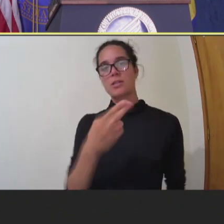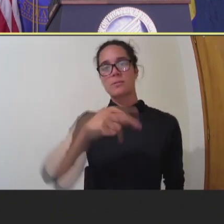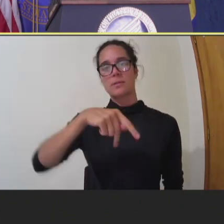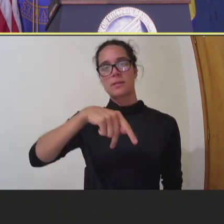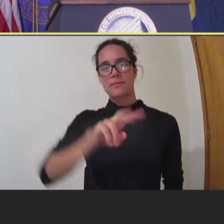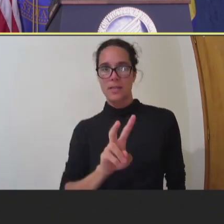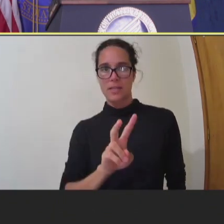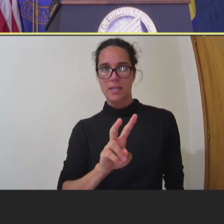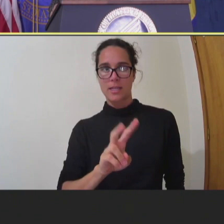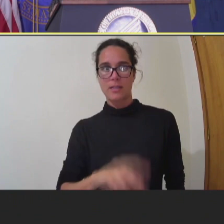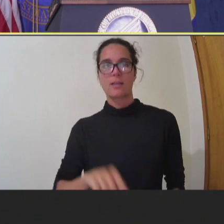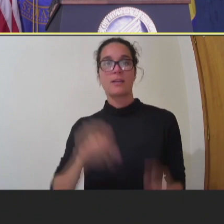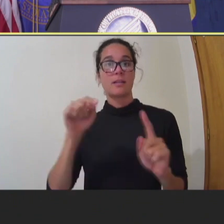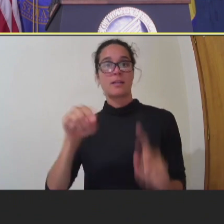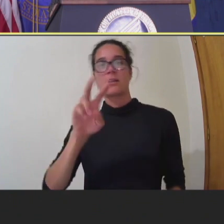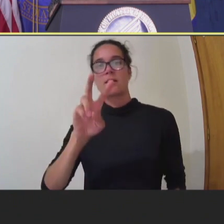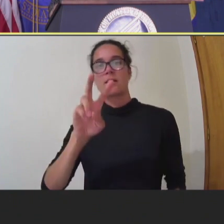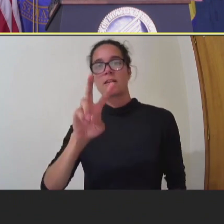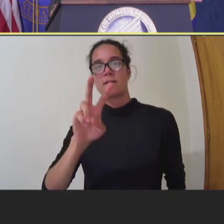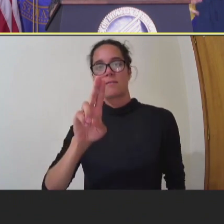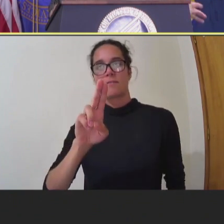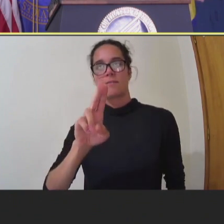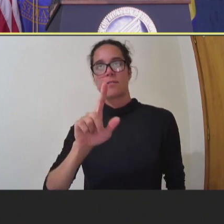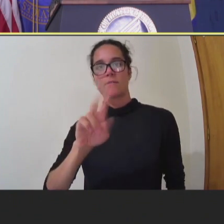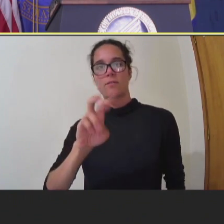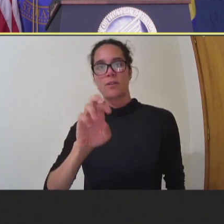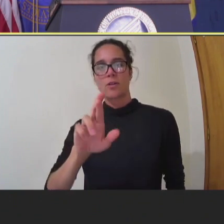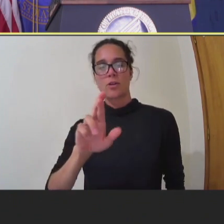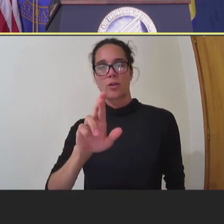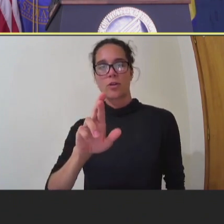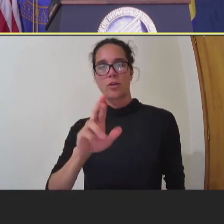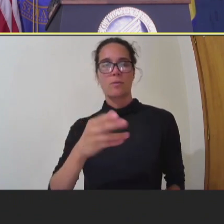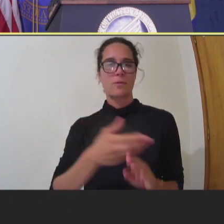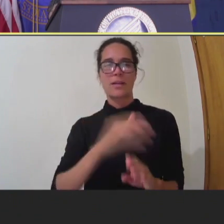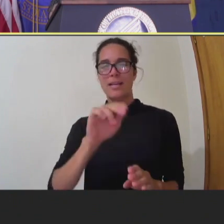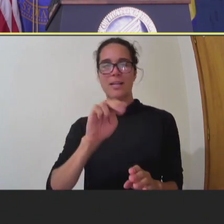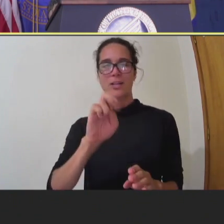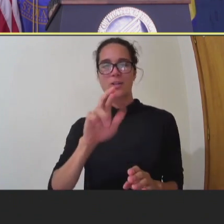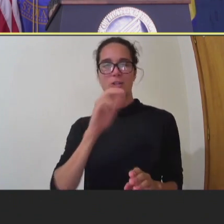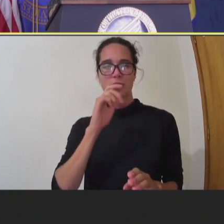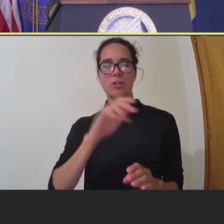intraepithelial neoplasia is a precancerous lesion that can develop into invasive disease. This study